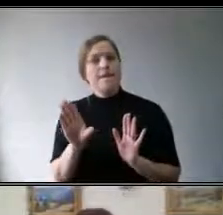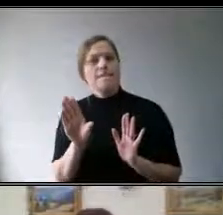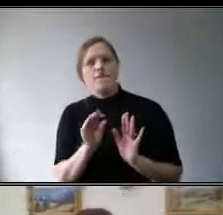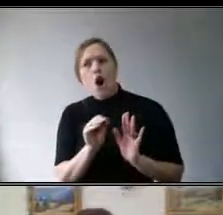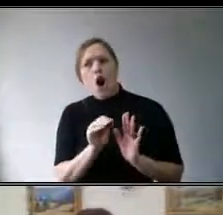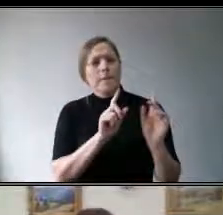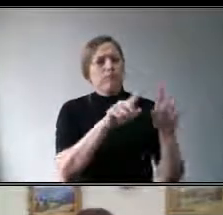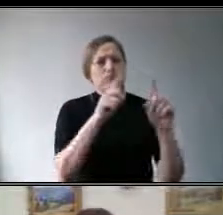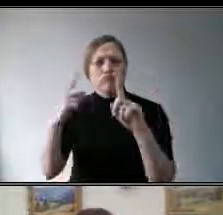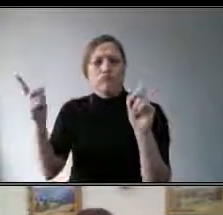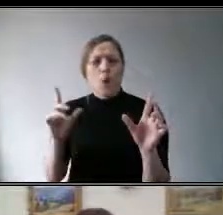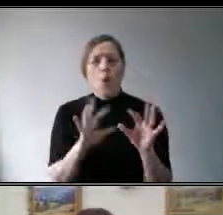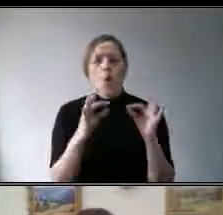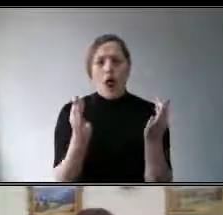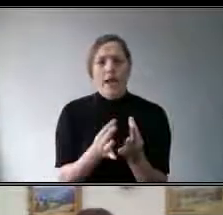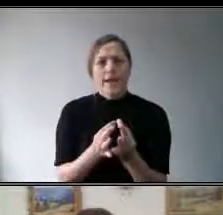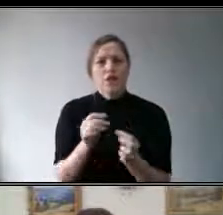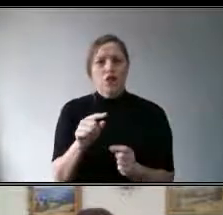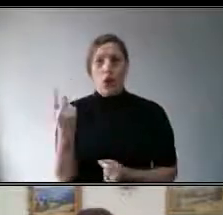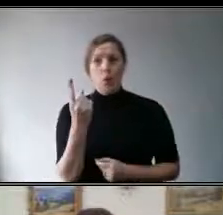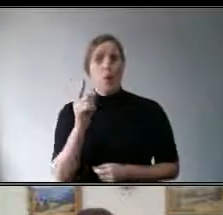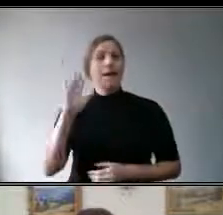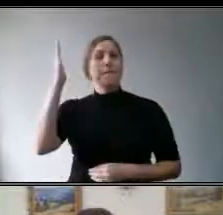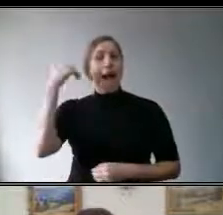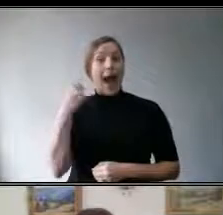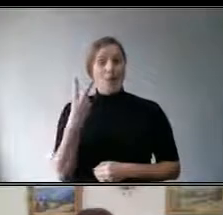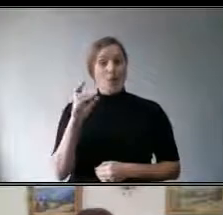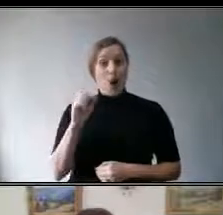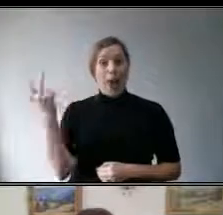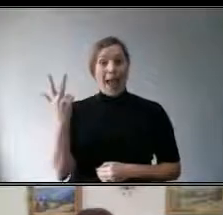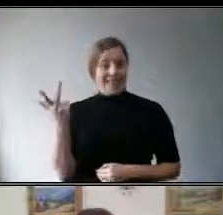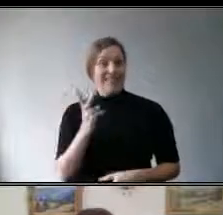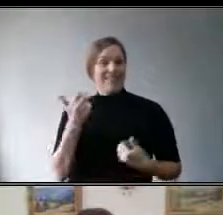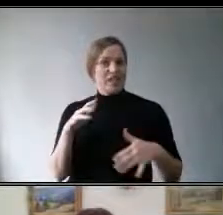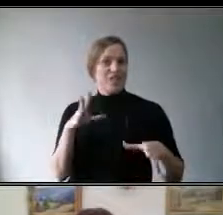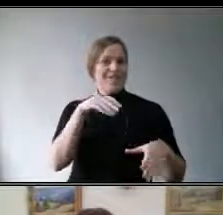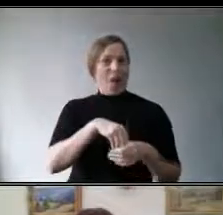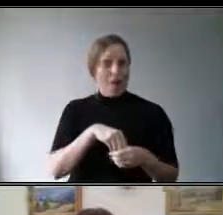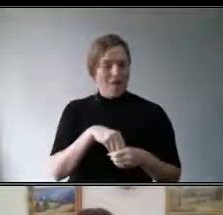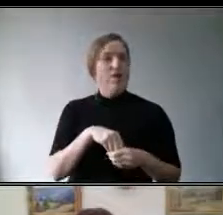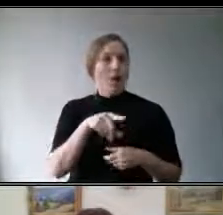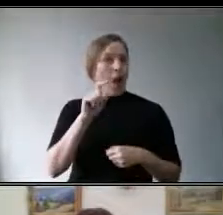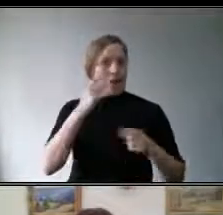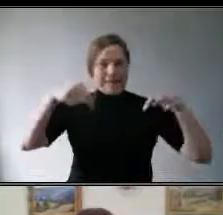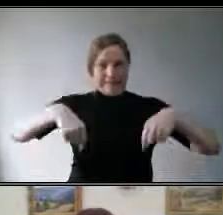involved in that pilot program back in 2018 so it's my real pleasure to be joined today by libby